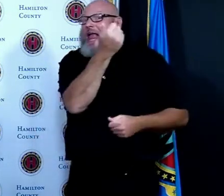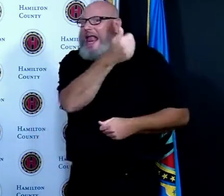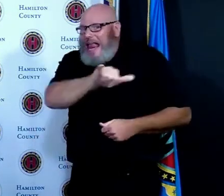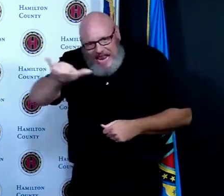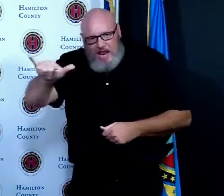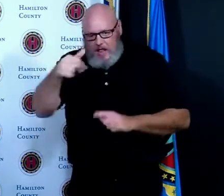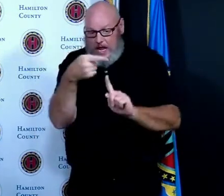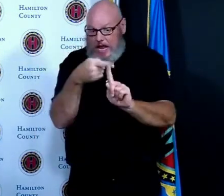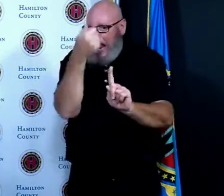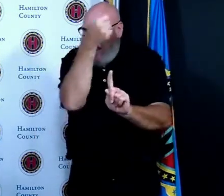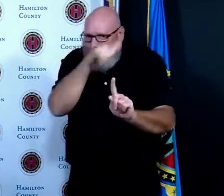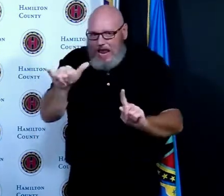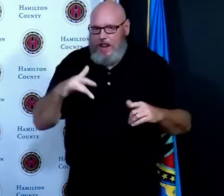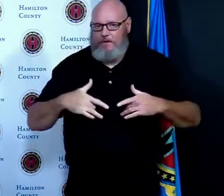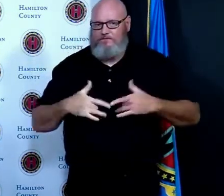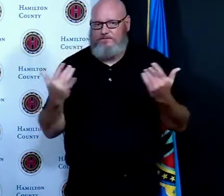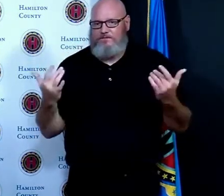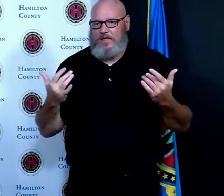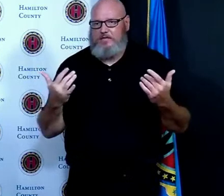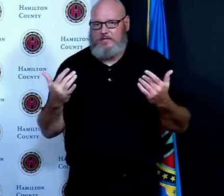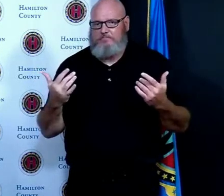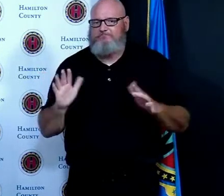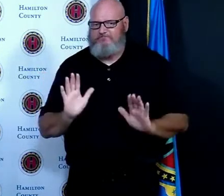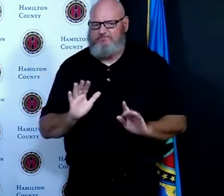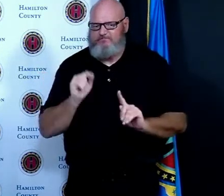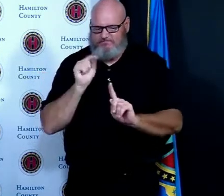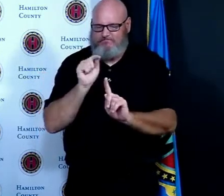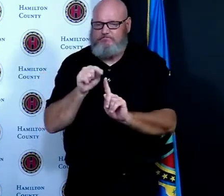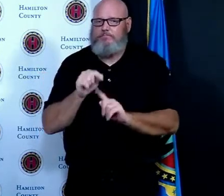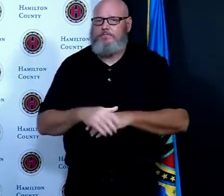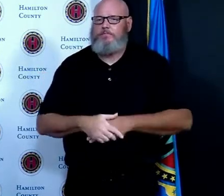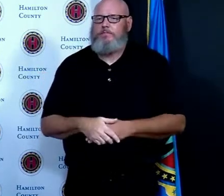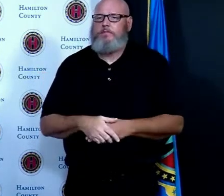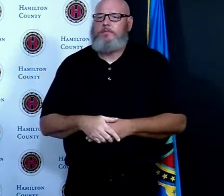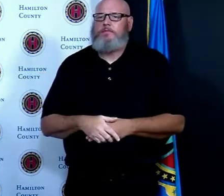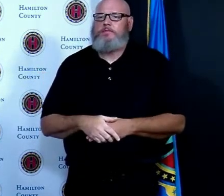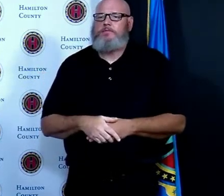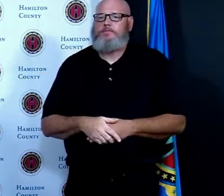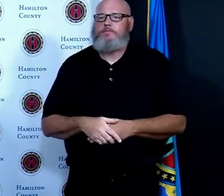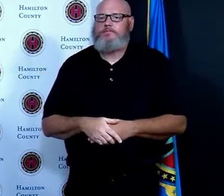that know they've taken riskier behavior follow that same model I actually have some team members